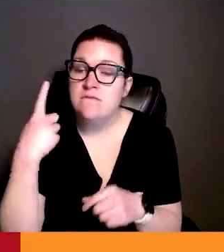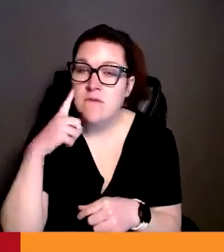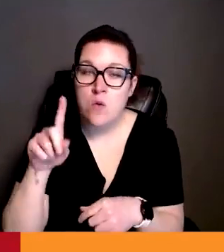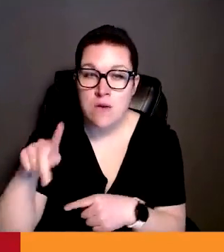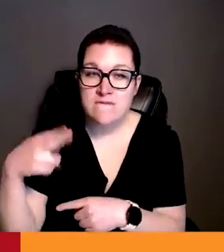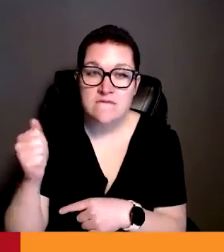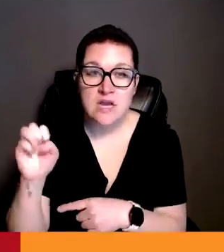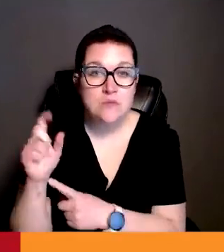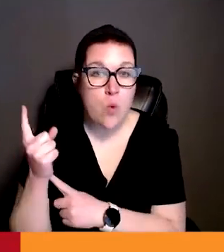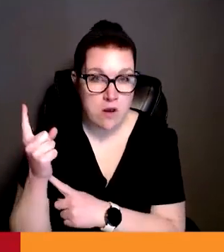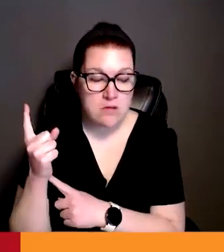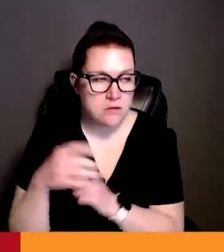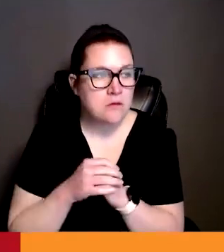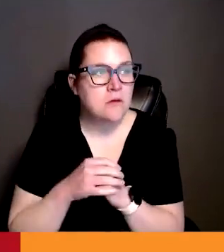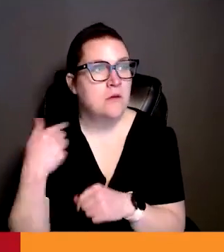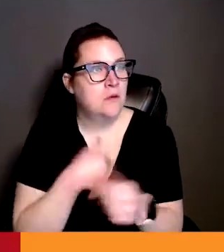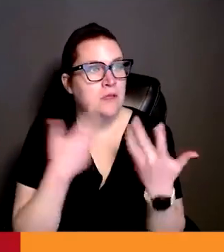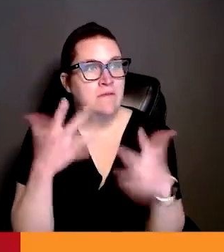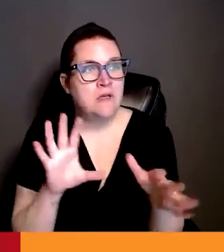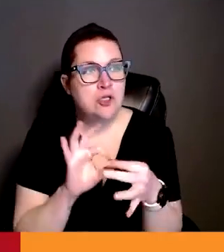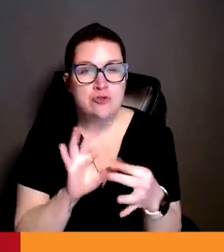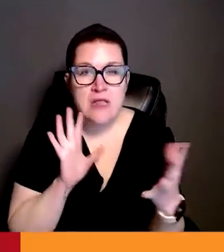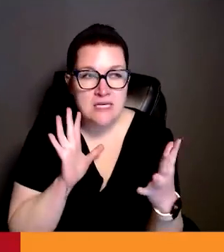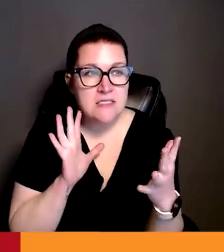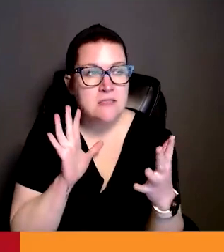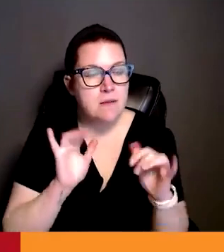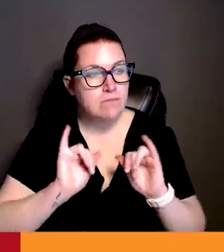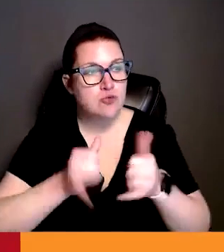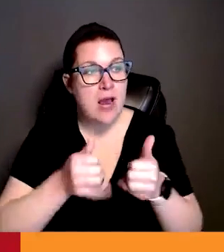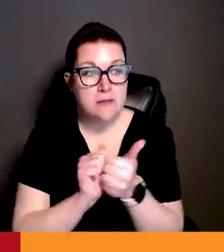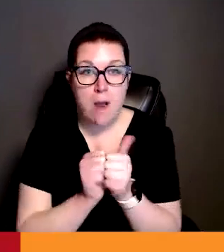We have released the prize competition announcement.